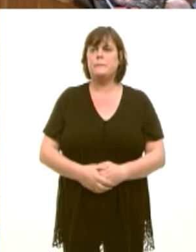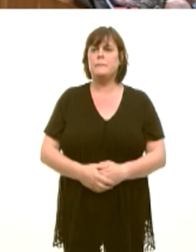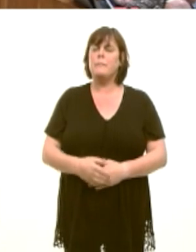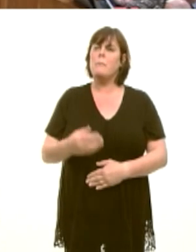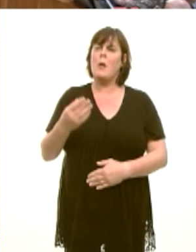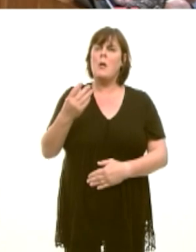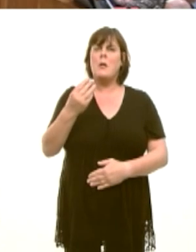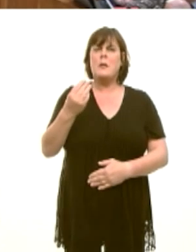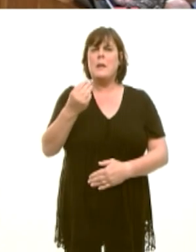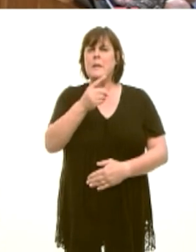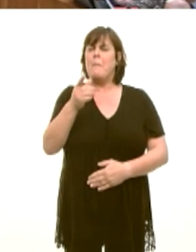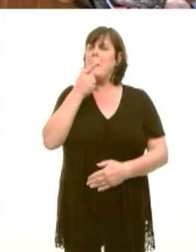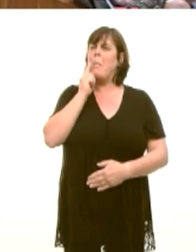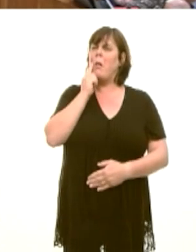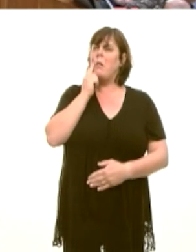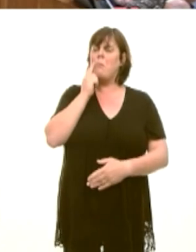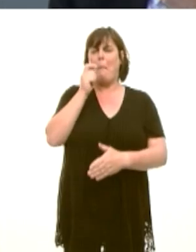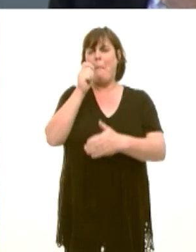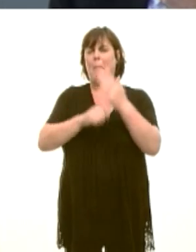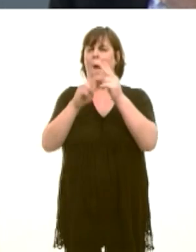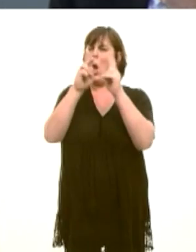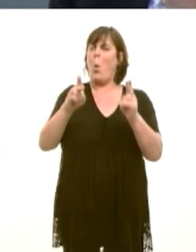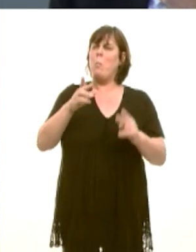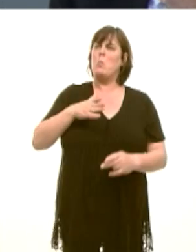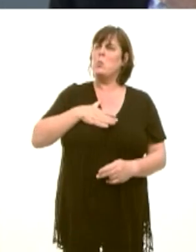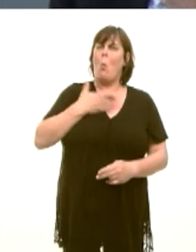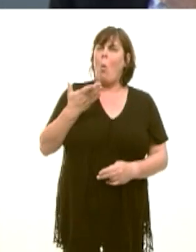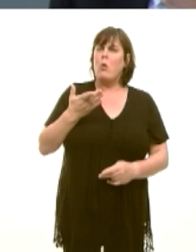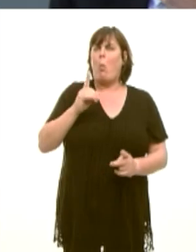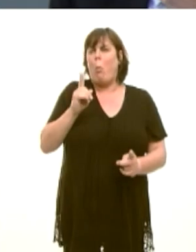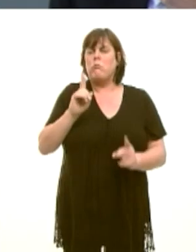be in a position to buy their own home, therefore, itís absolutely essential that we have enough